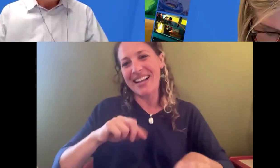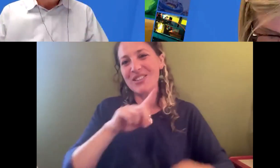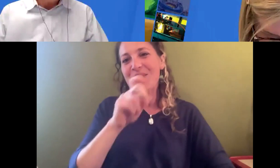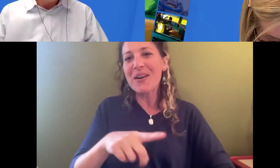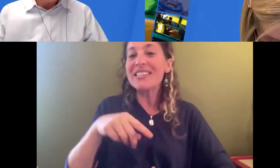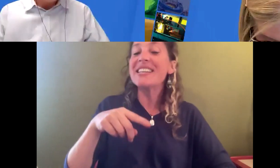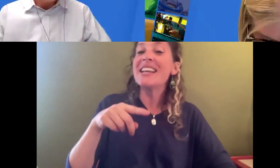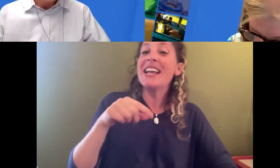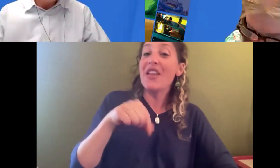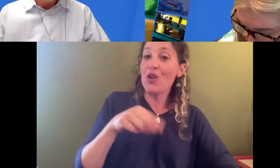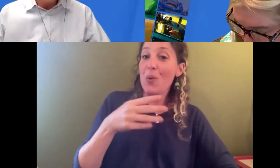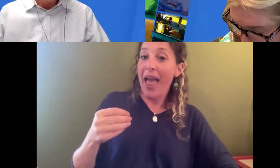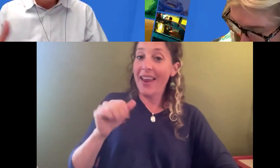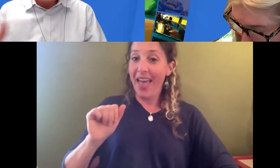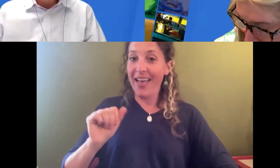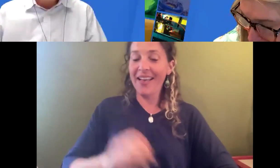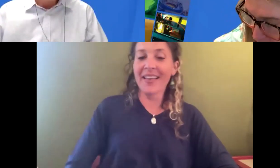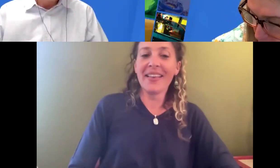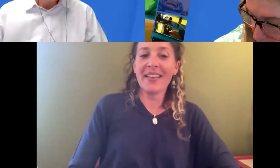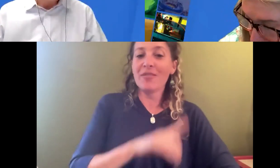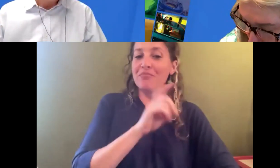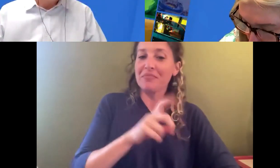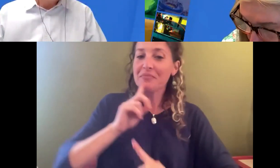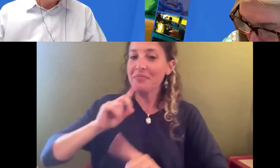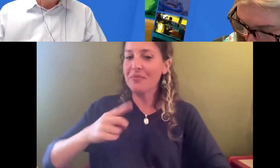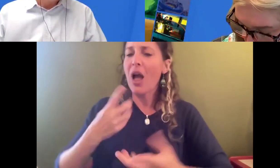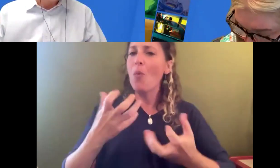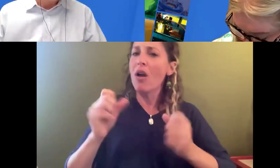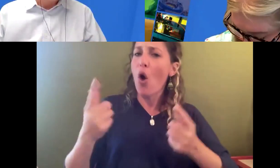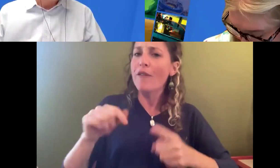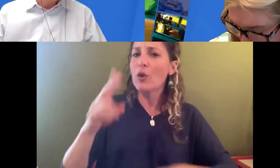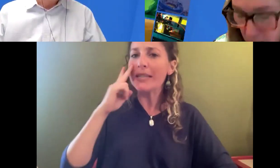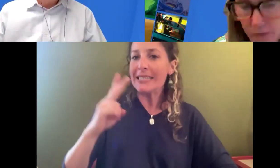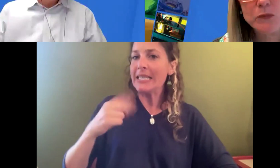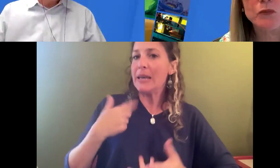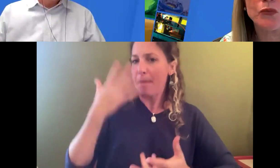but I wanted to get it for everybody to hear because we saw it a number of times and that is, Jean,